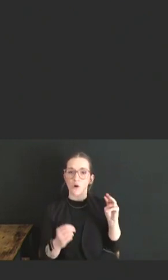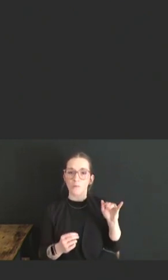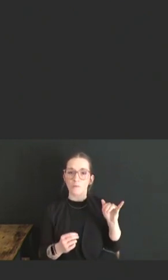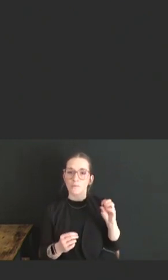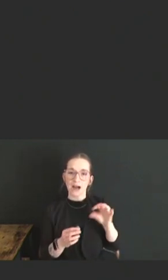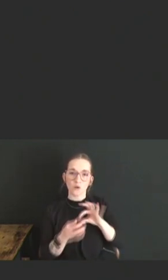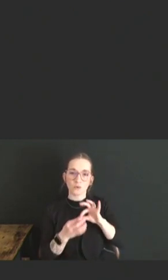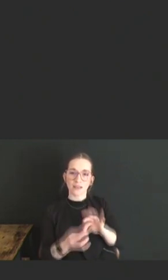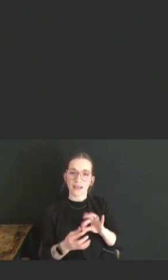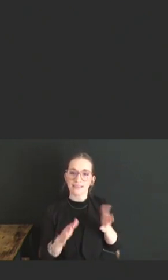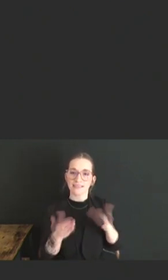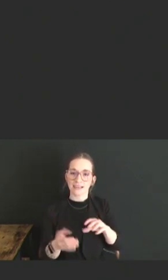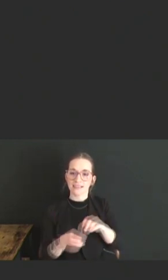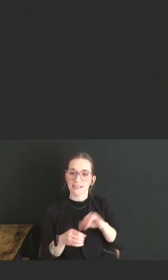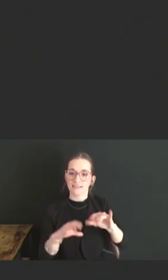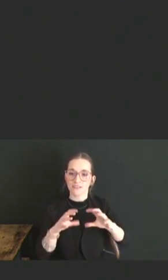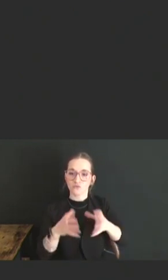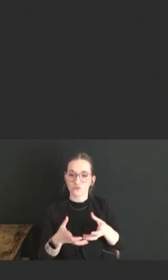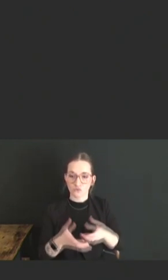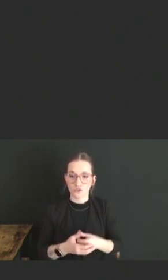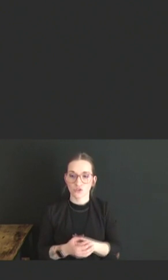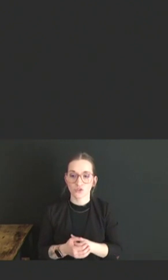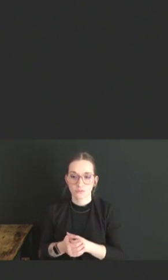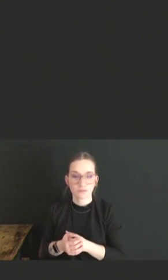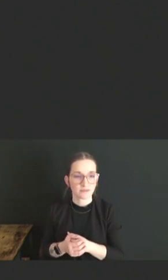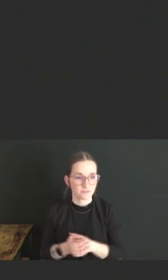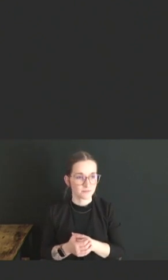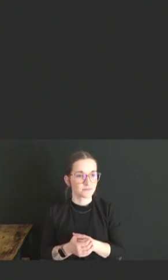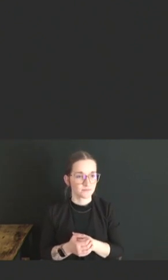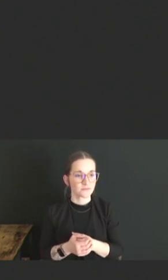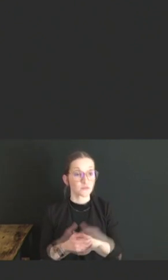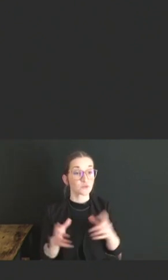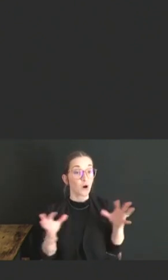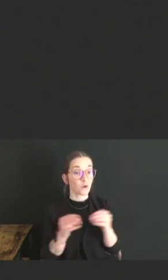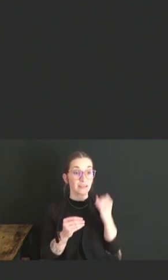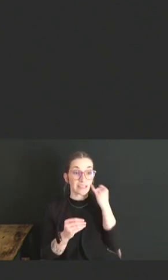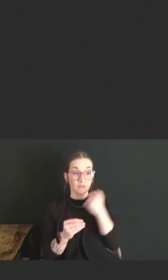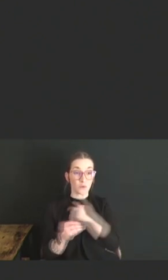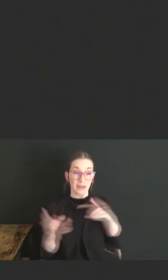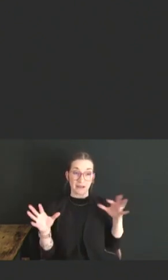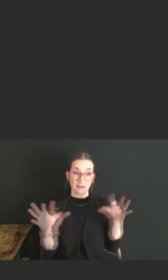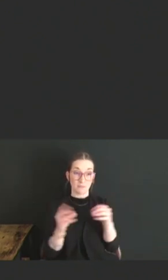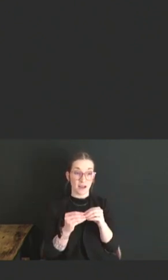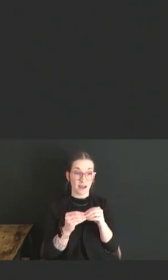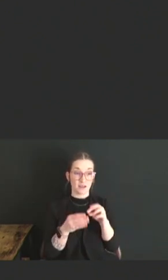the 90-day and one-year surveys in totality, if we combine results from the 90-day and one-year